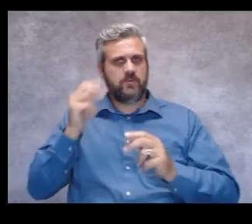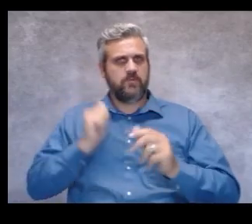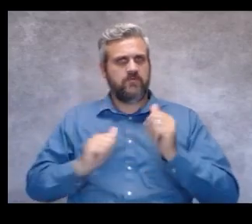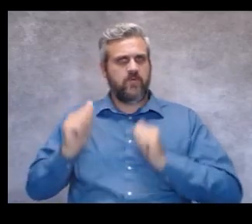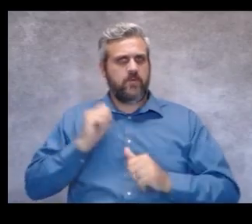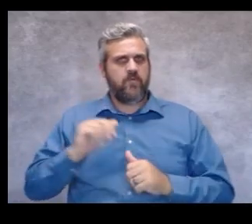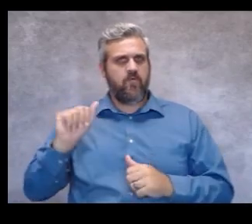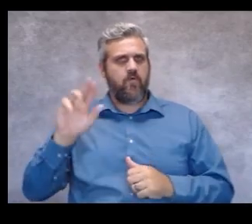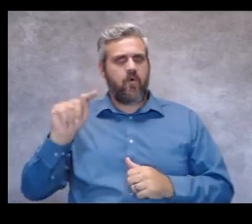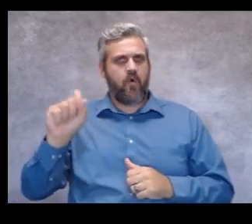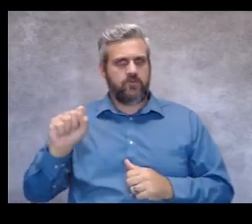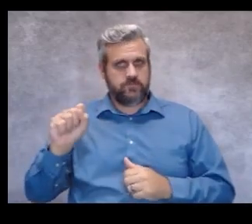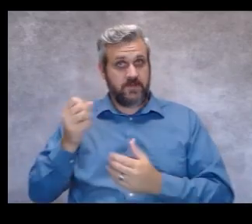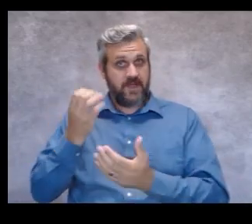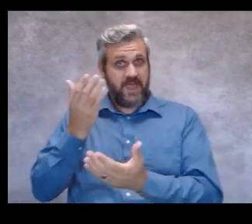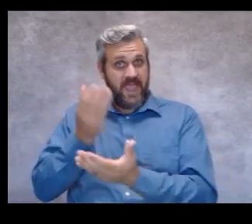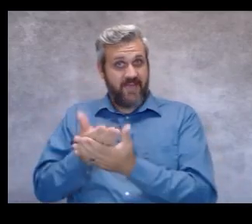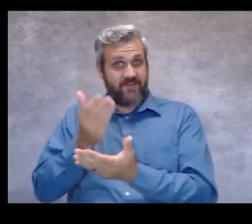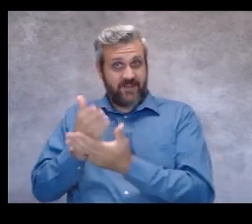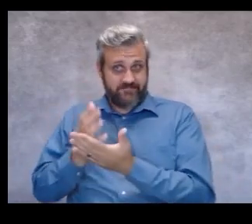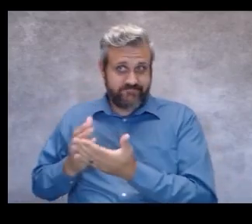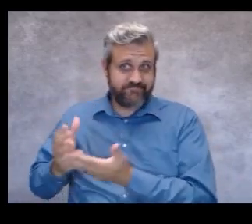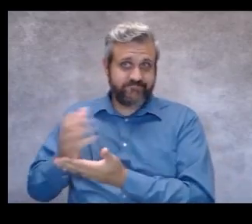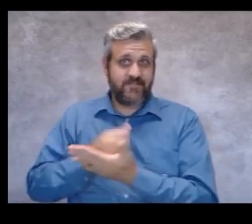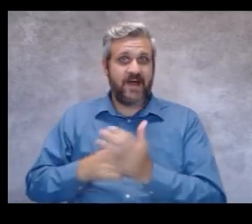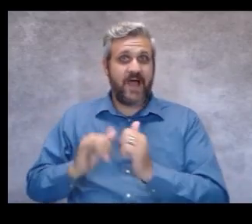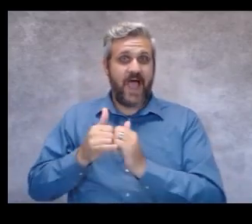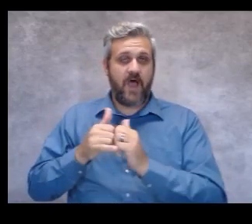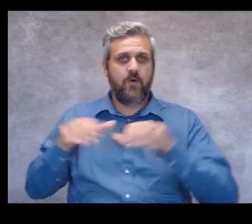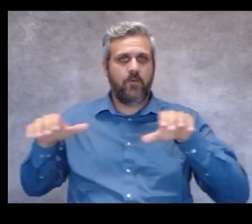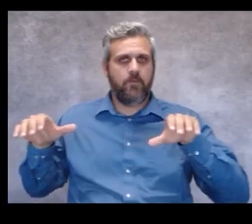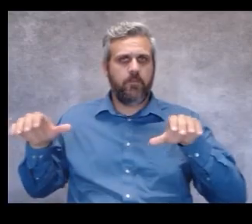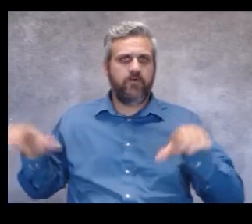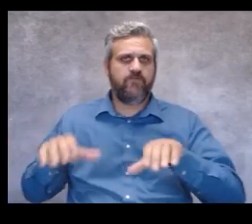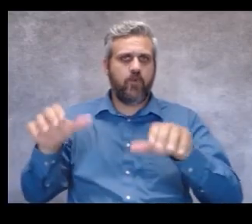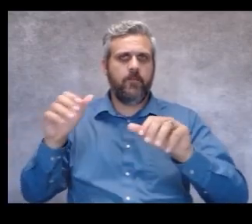arts, evidence is gathered through performance, which may be collected by